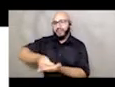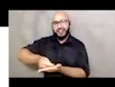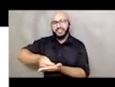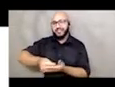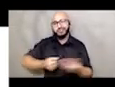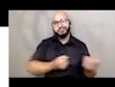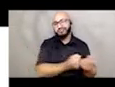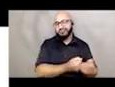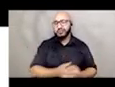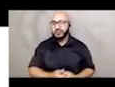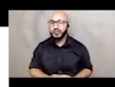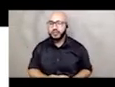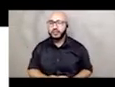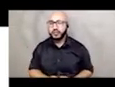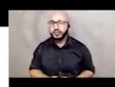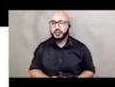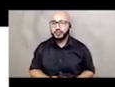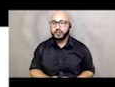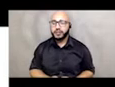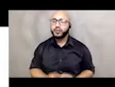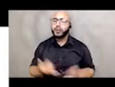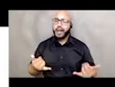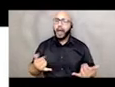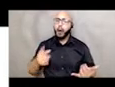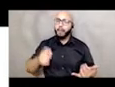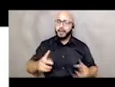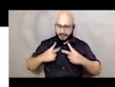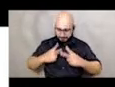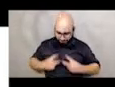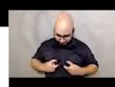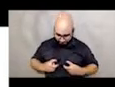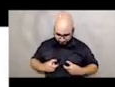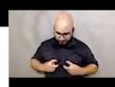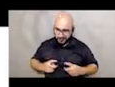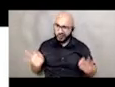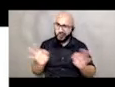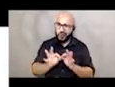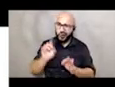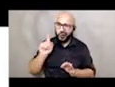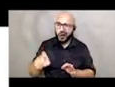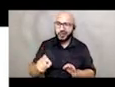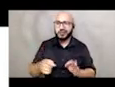And so then we ask ourselves or an important question we might...someone might ask is.